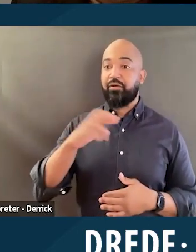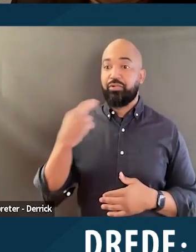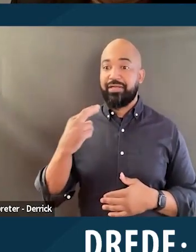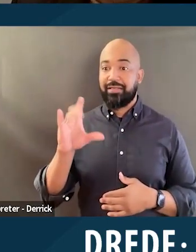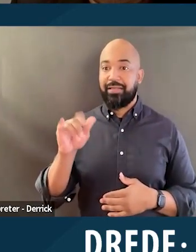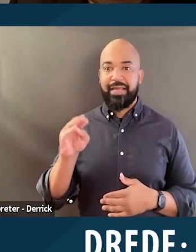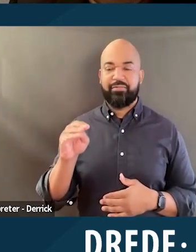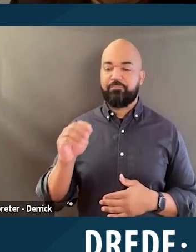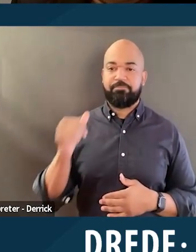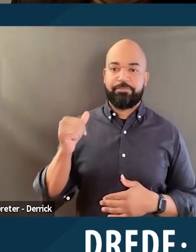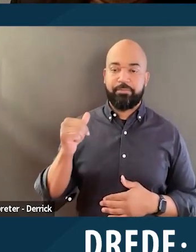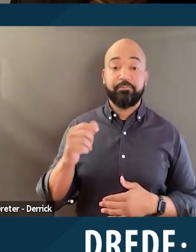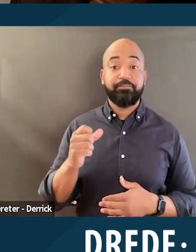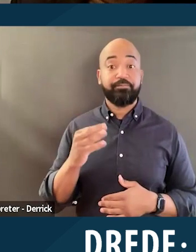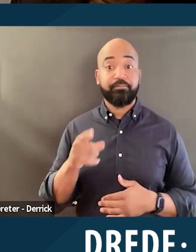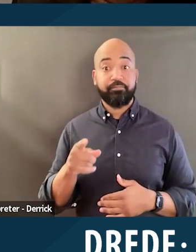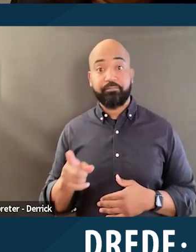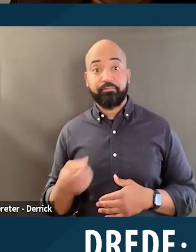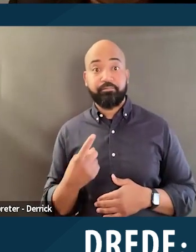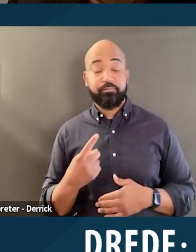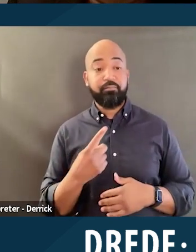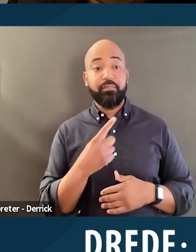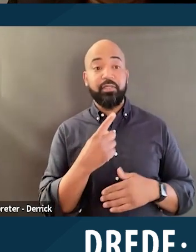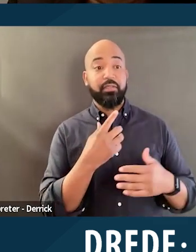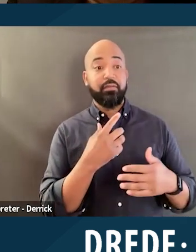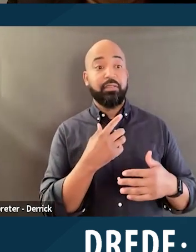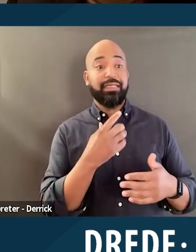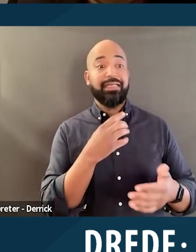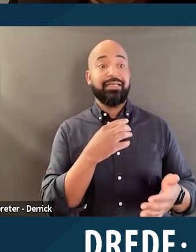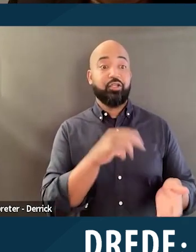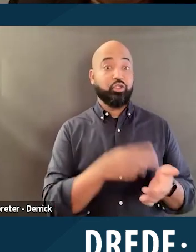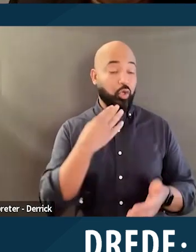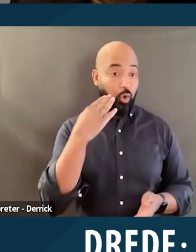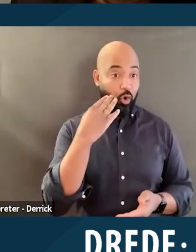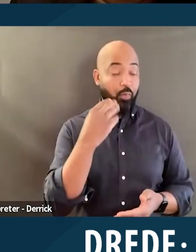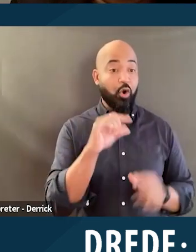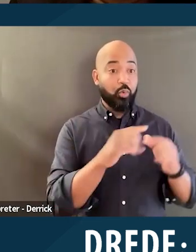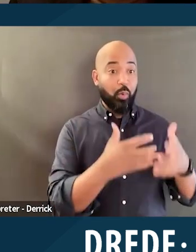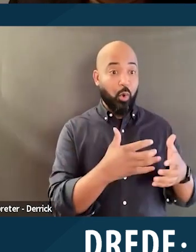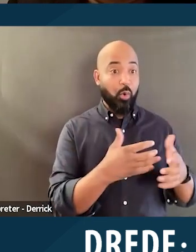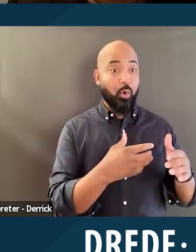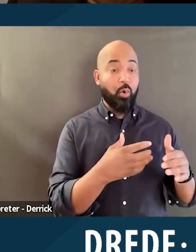has already said that it rejects at‑risk claims. It says you have to go into an